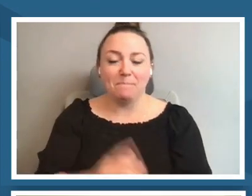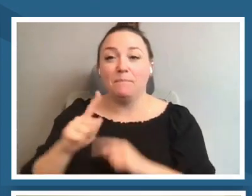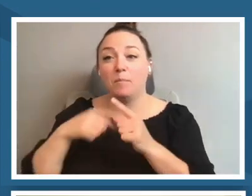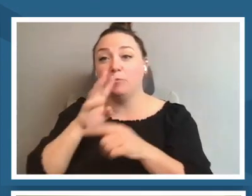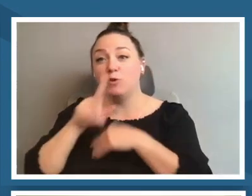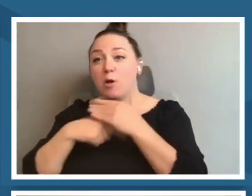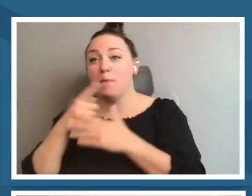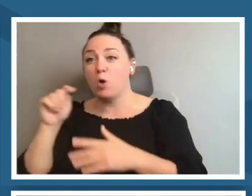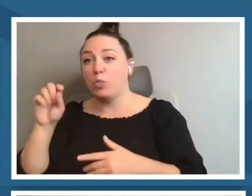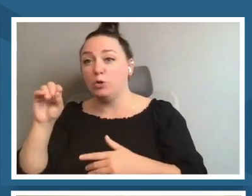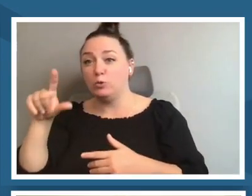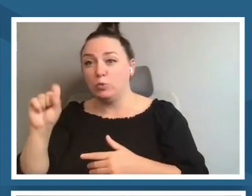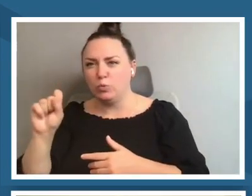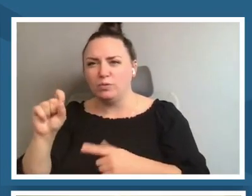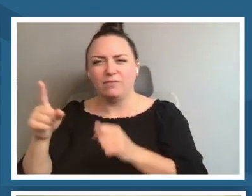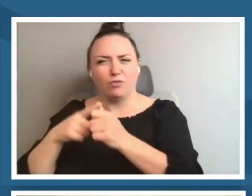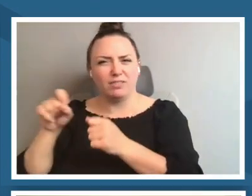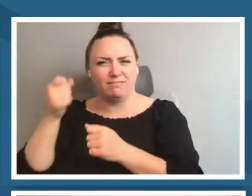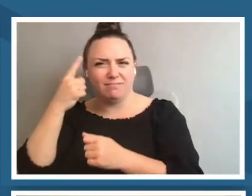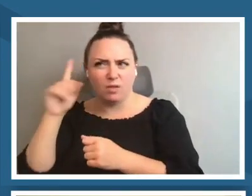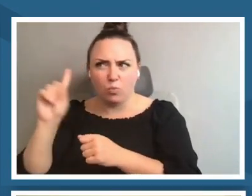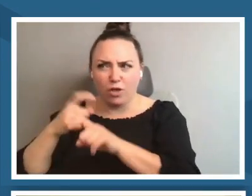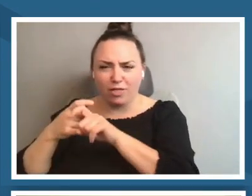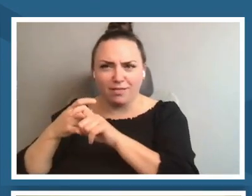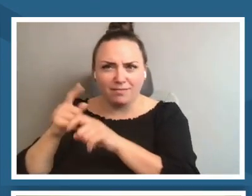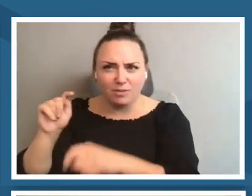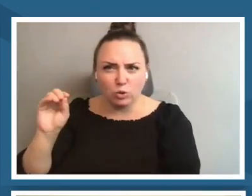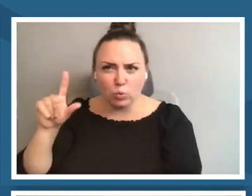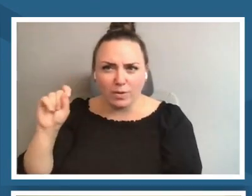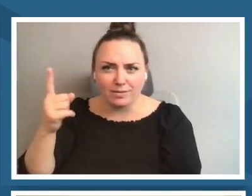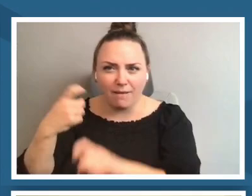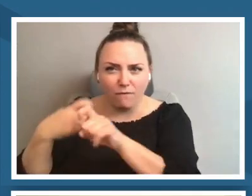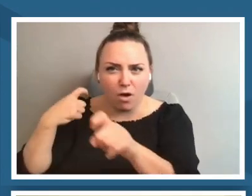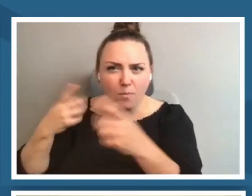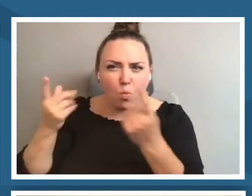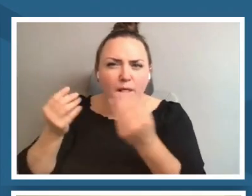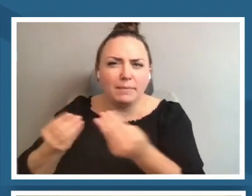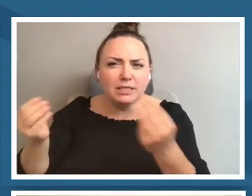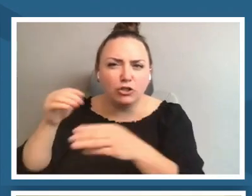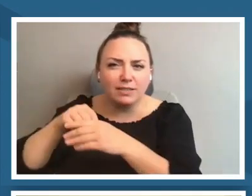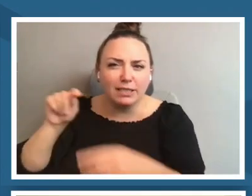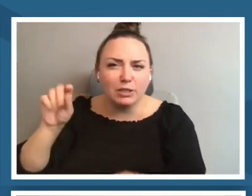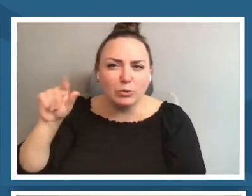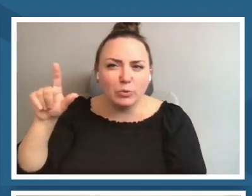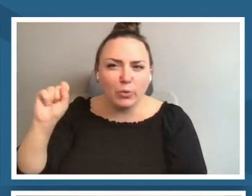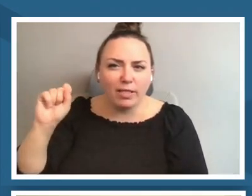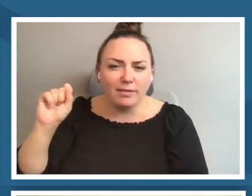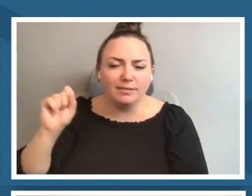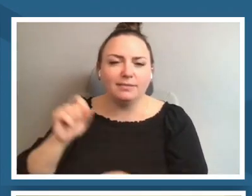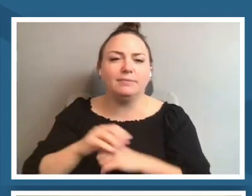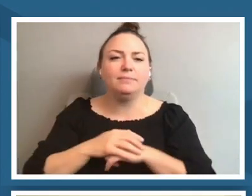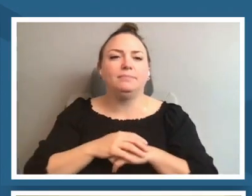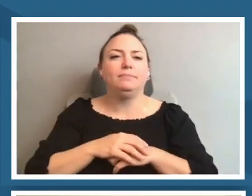to understand where those tools came from and what the materials are in those tools